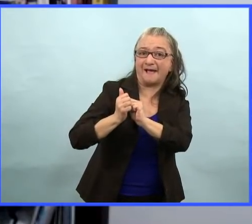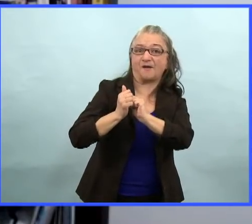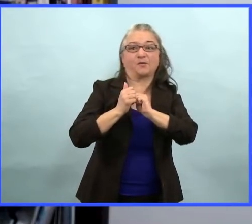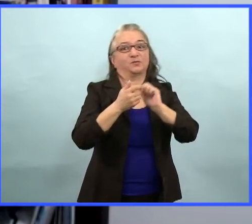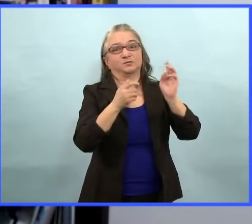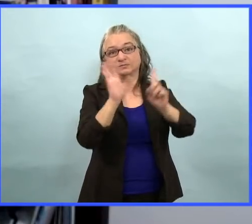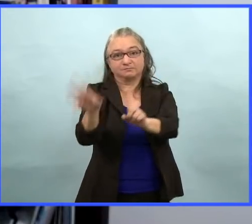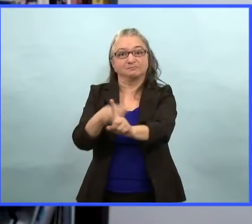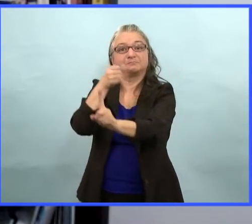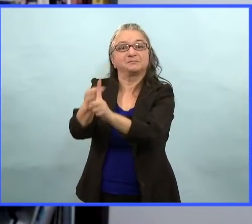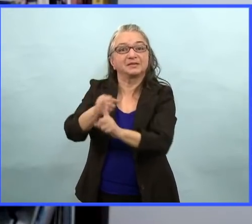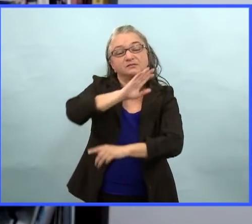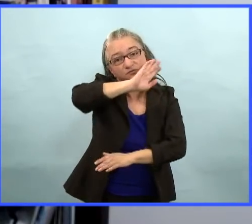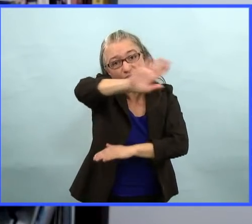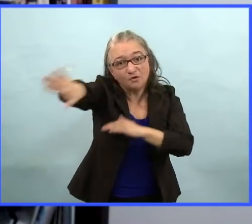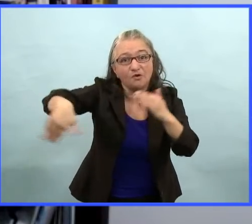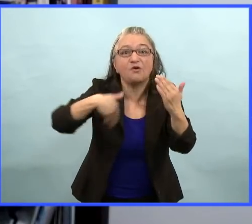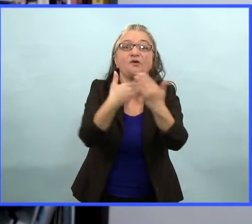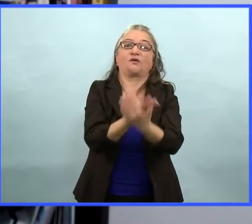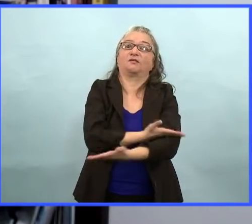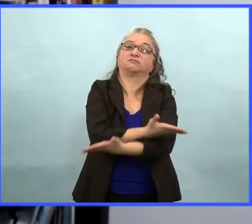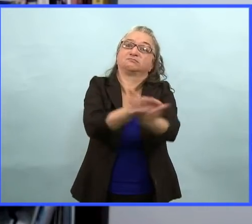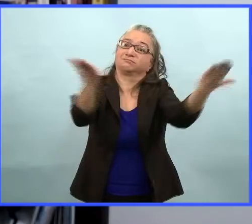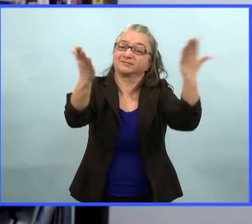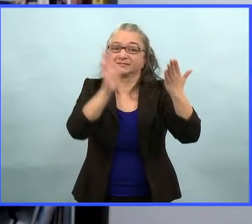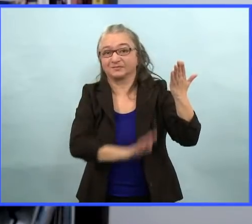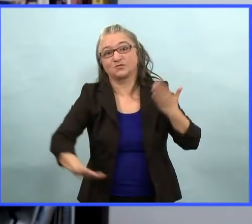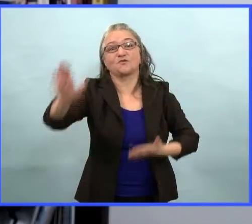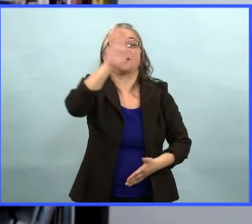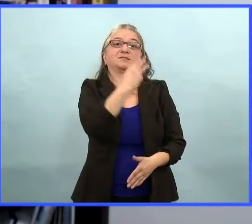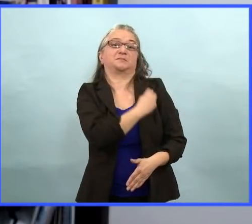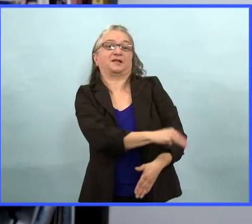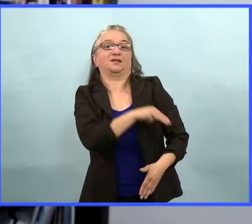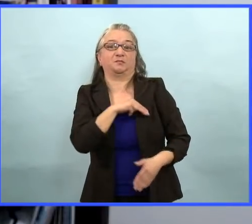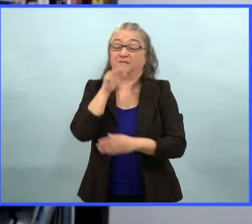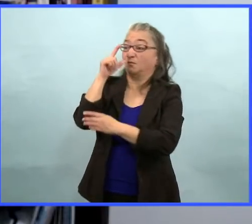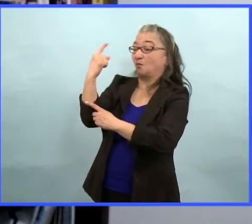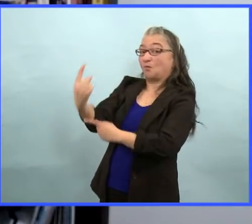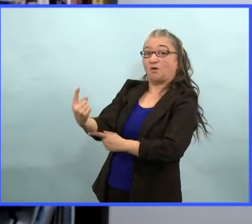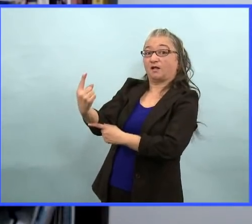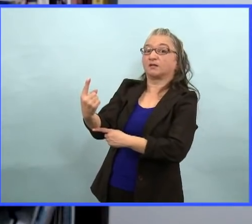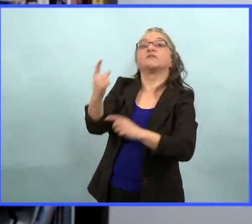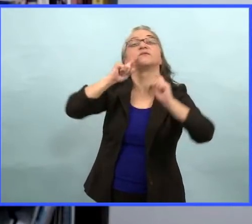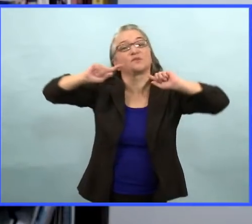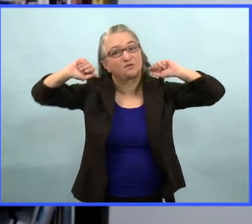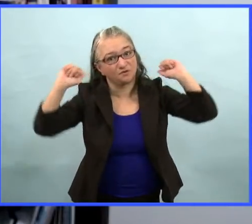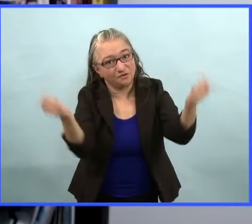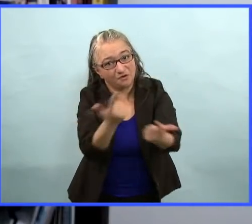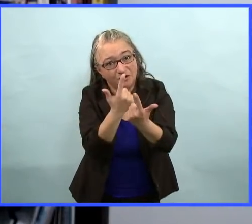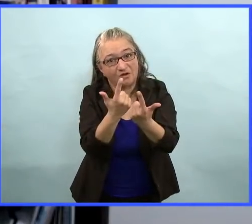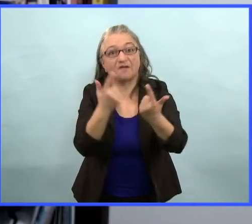of manitobans the impact it has on mental health the impact it has on youth and trying to make